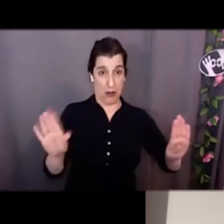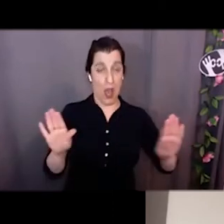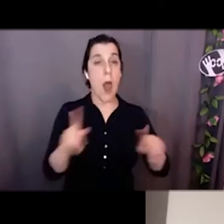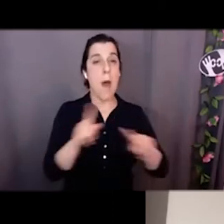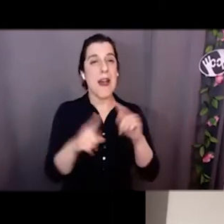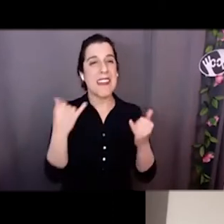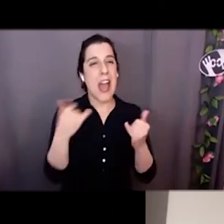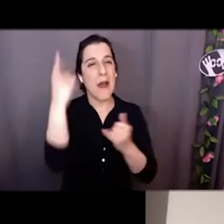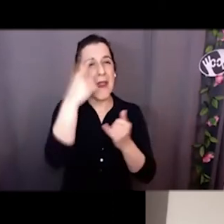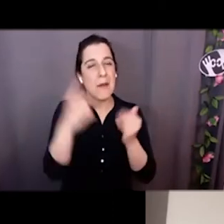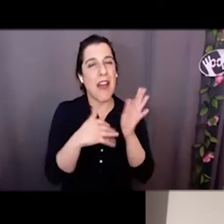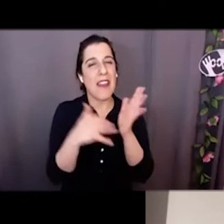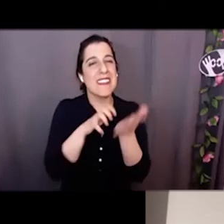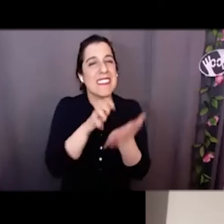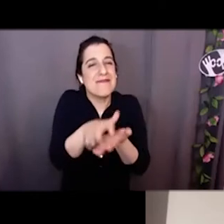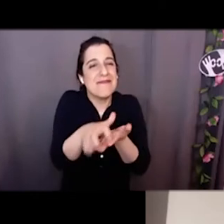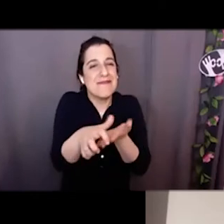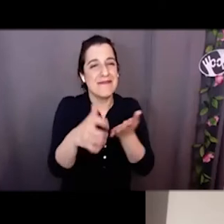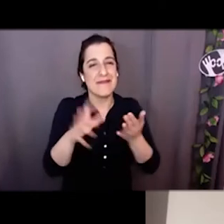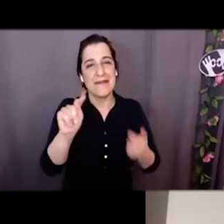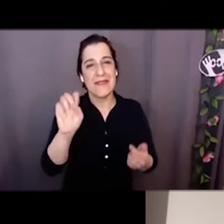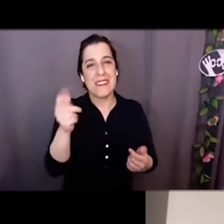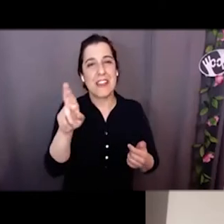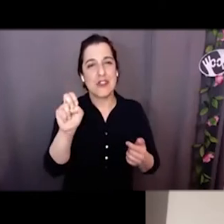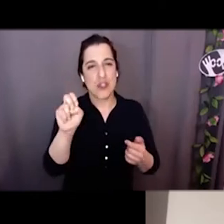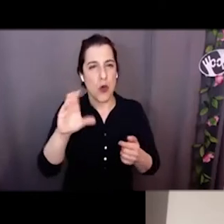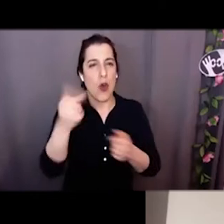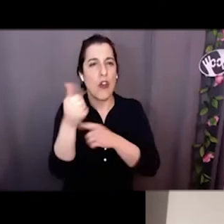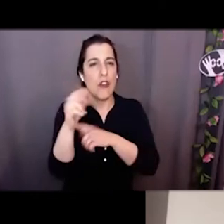the textures, and there's this term in Korean called char Charlie,